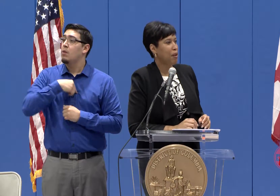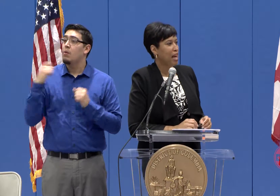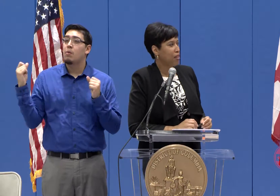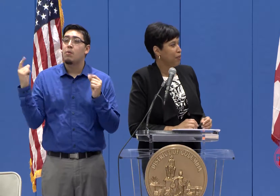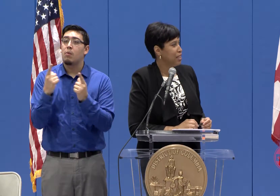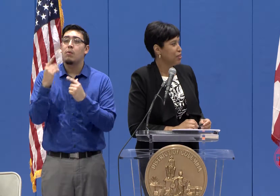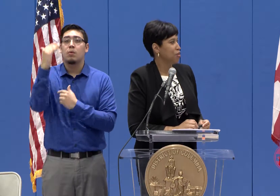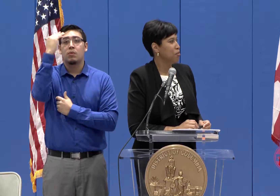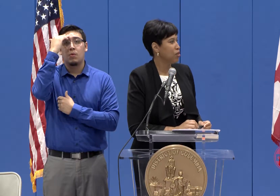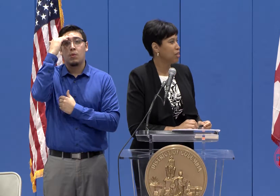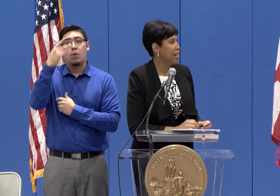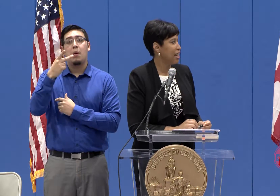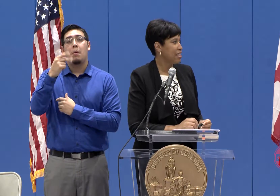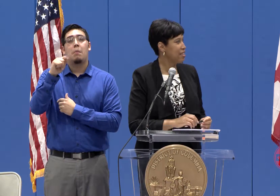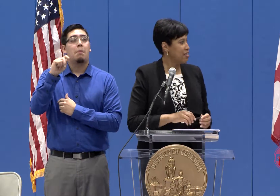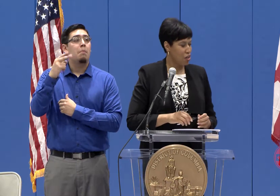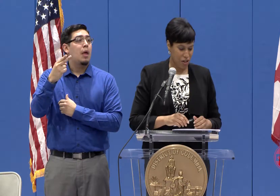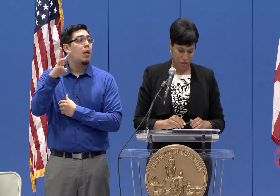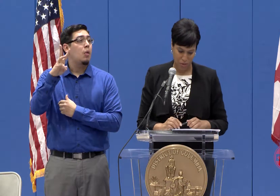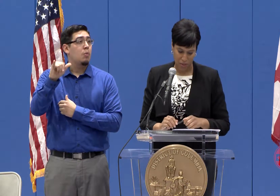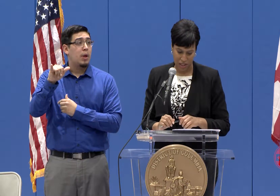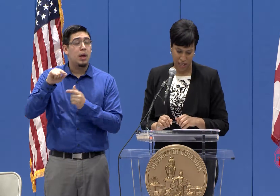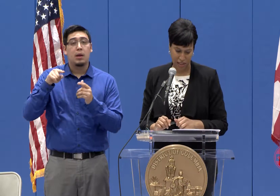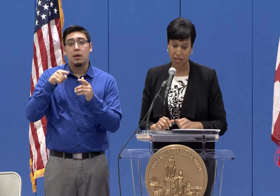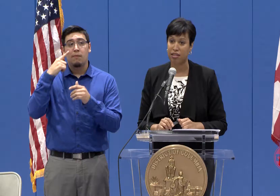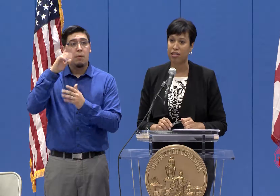PATHWAY TO THE MIDDLE CLASS STARTS WITH AN EXCELLENT